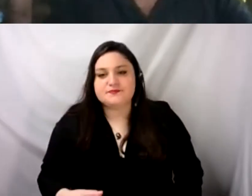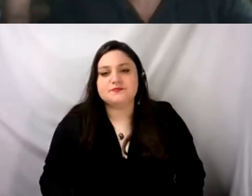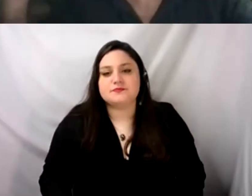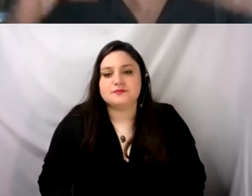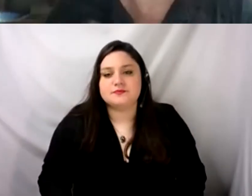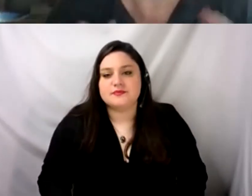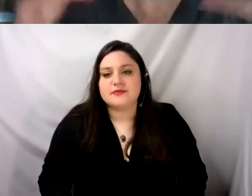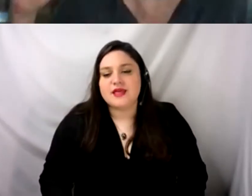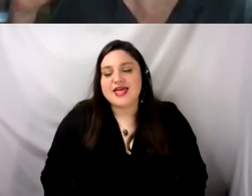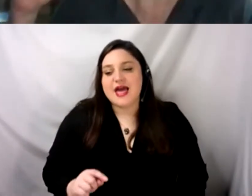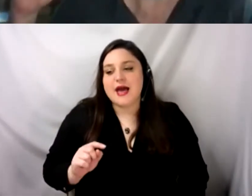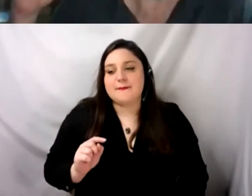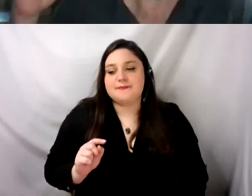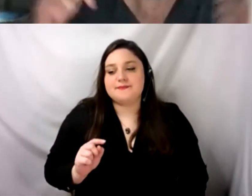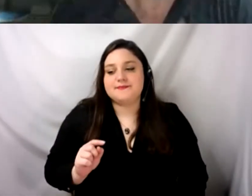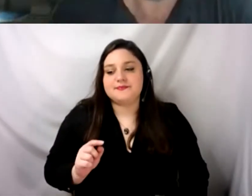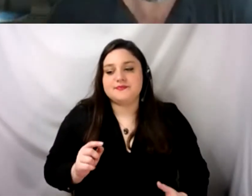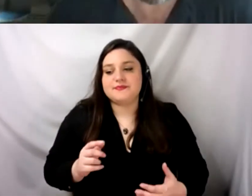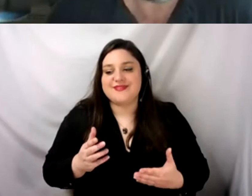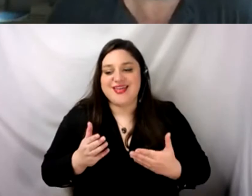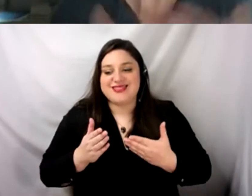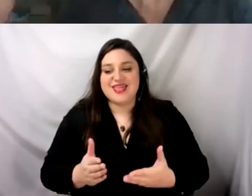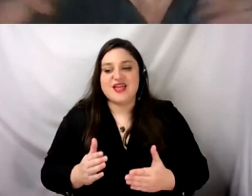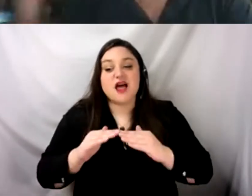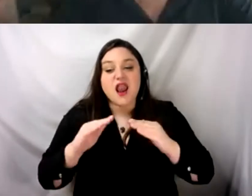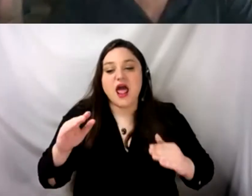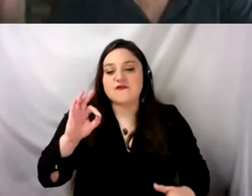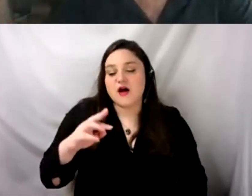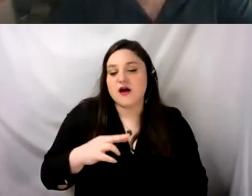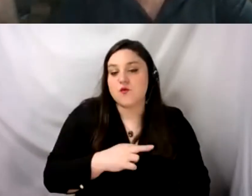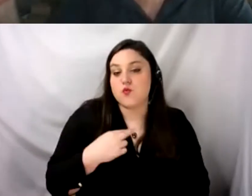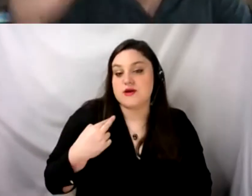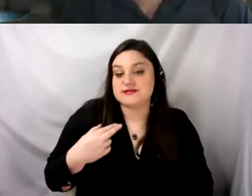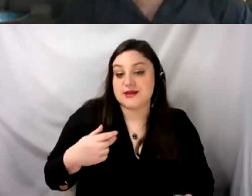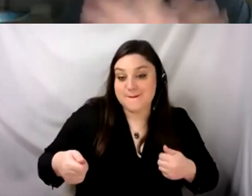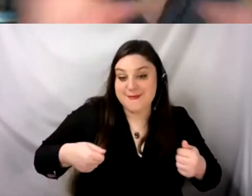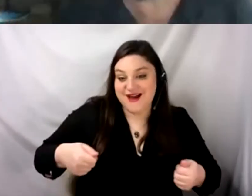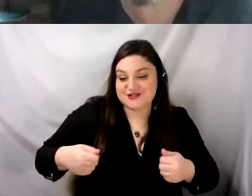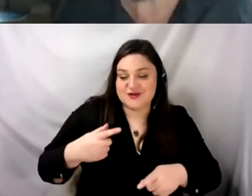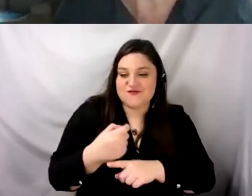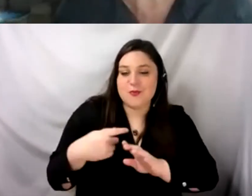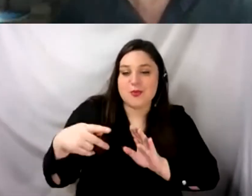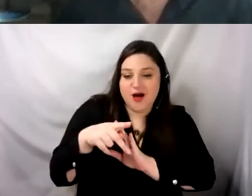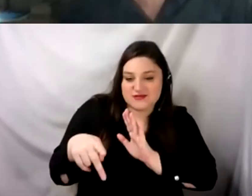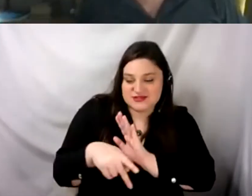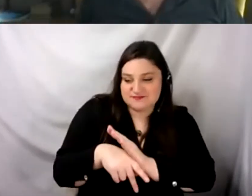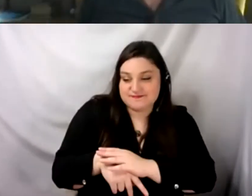that the mandate brings. Which is you need to be vaccinated. If any of you